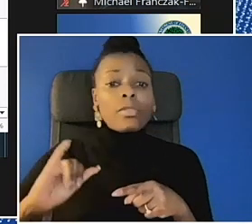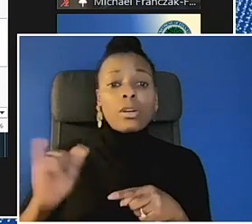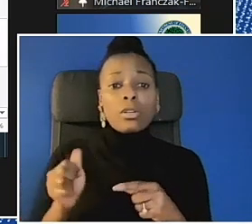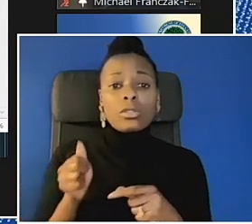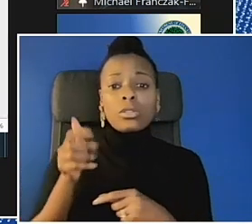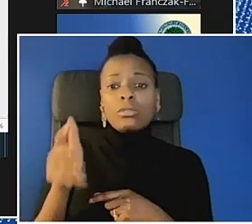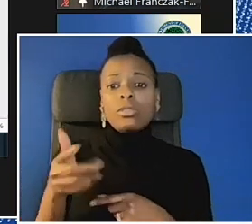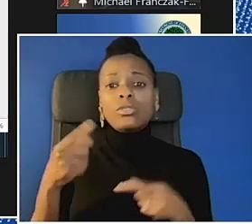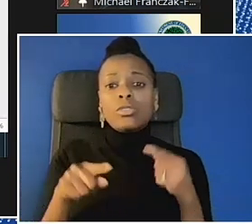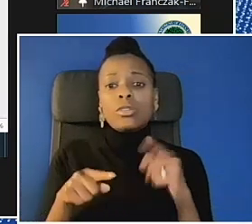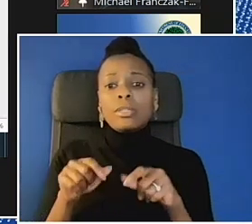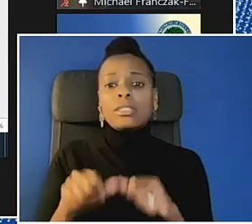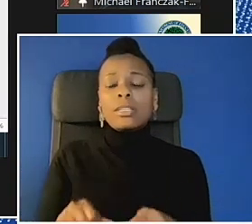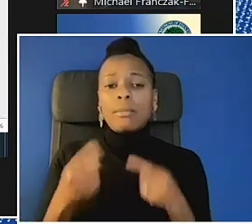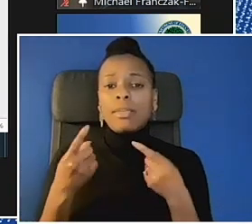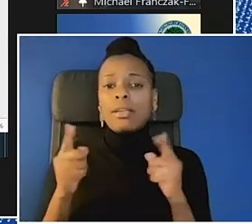needing to include them in the regulation.